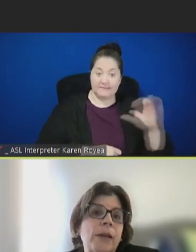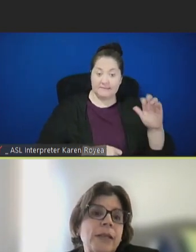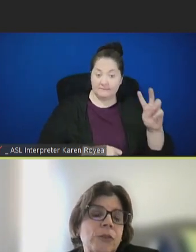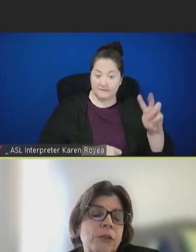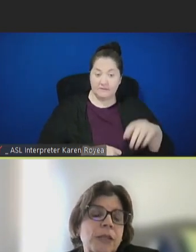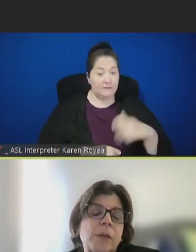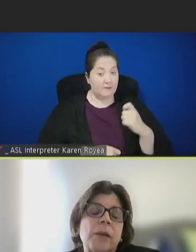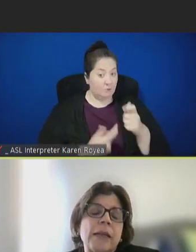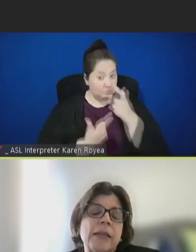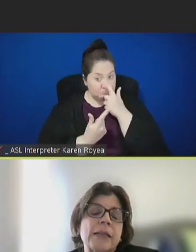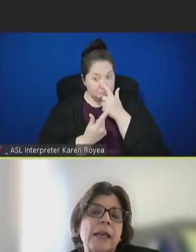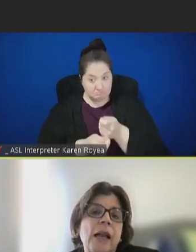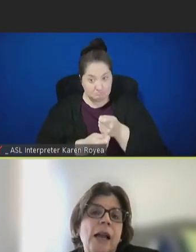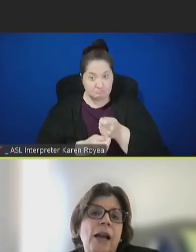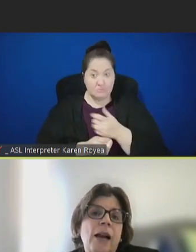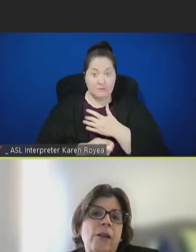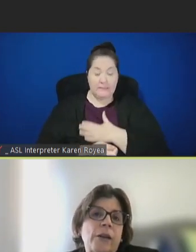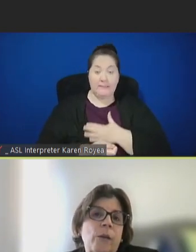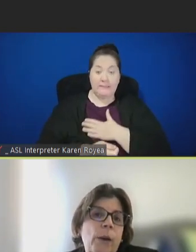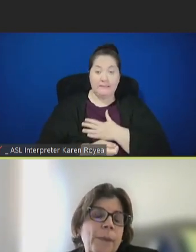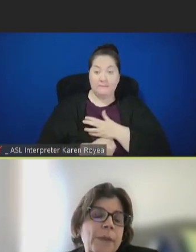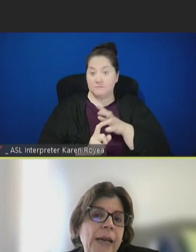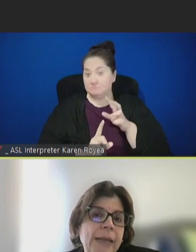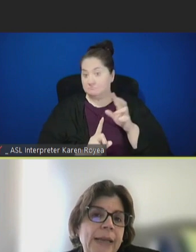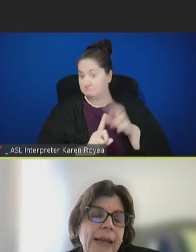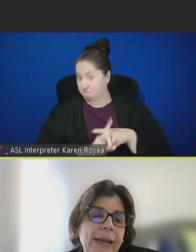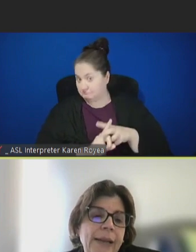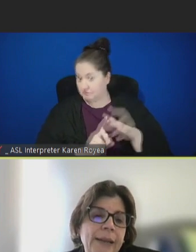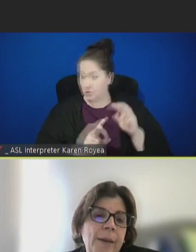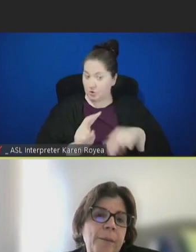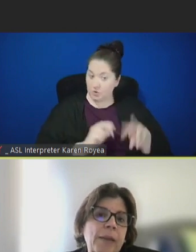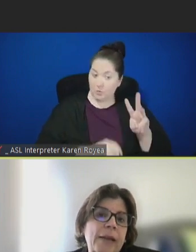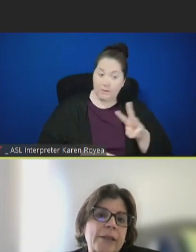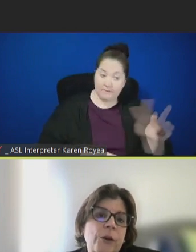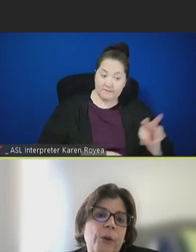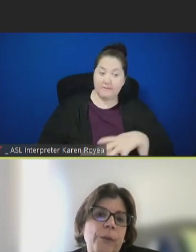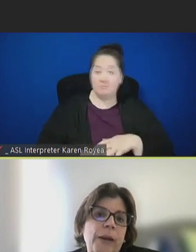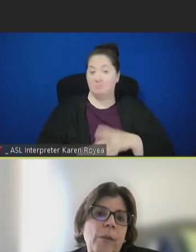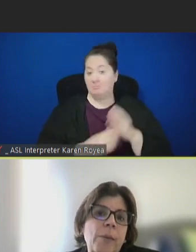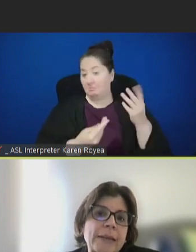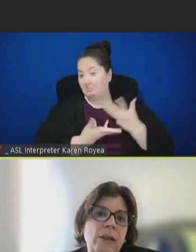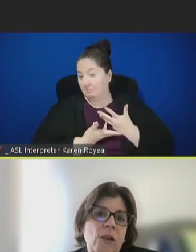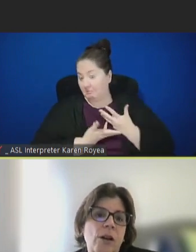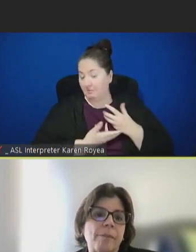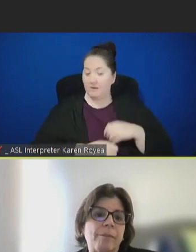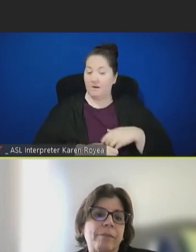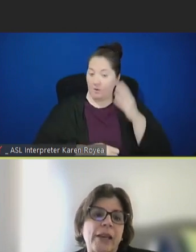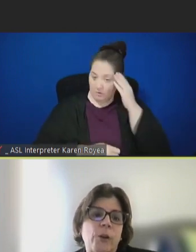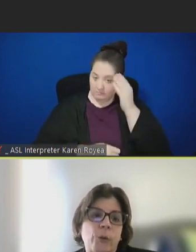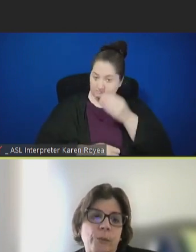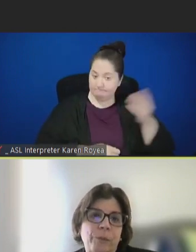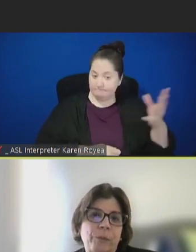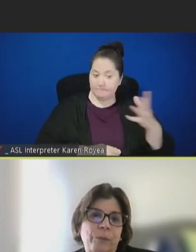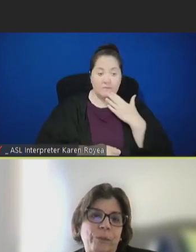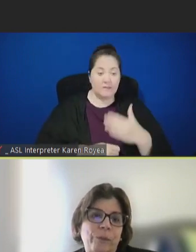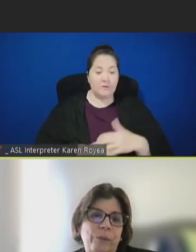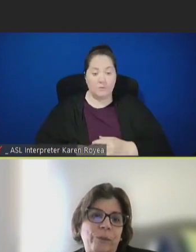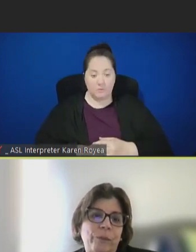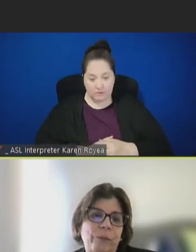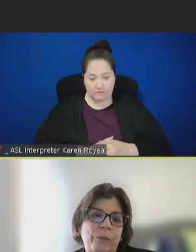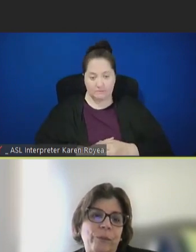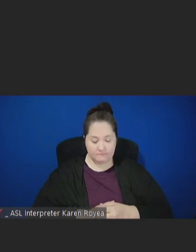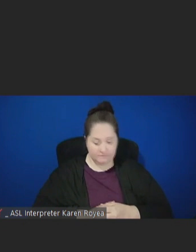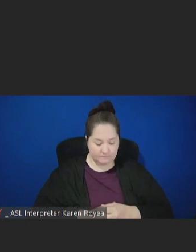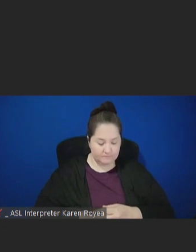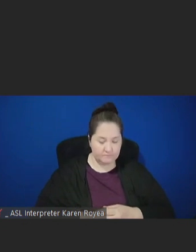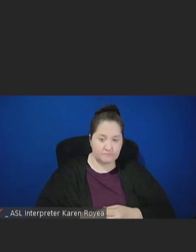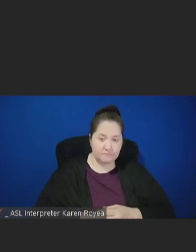is interested, please look at the website and let us know, and I'll pass it along. Thank you.